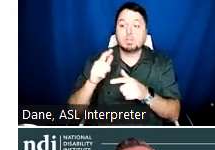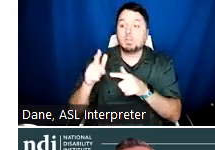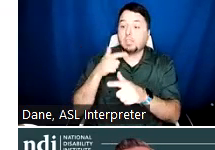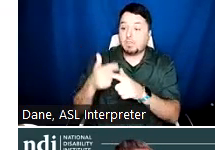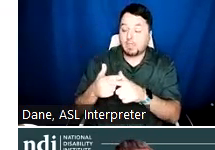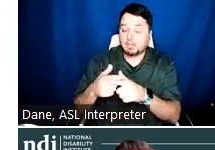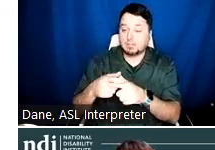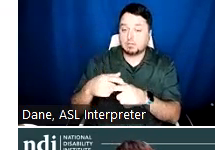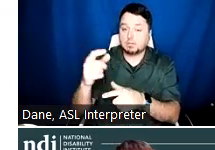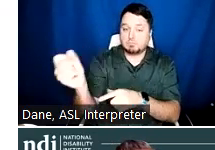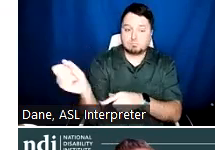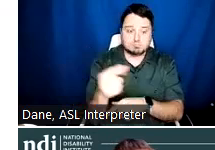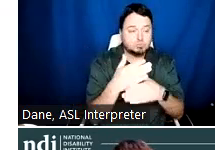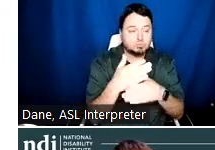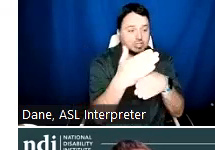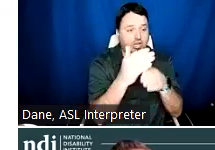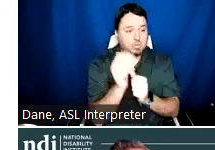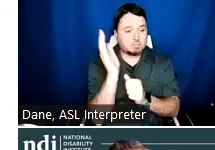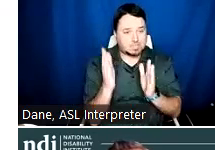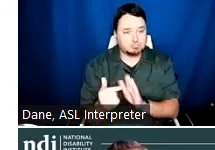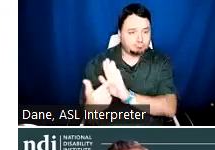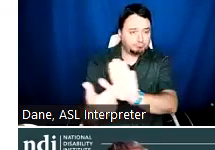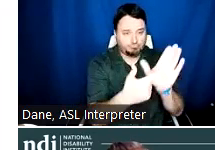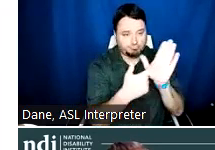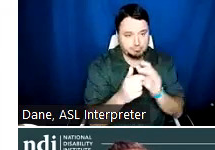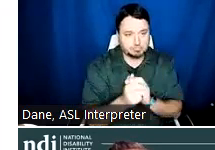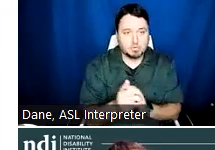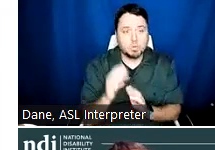questions will be shared with presenters. We will make sure to save time at the end